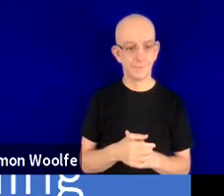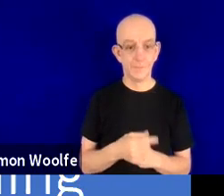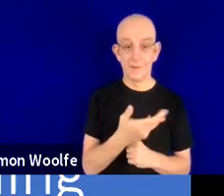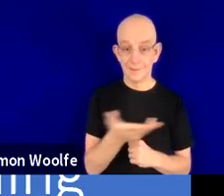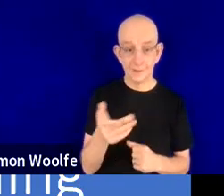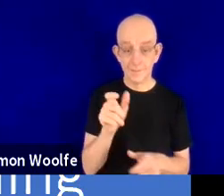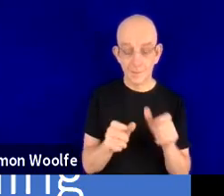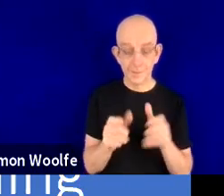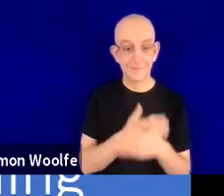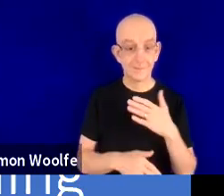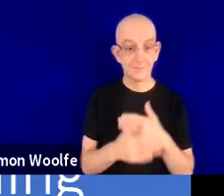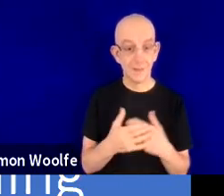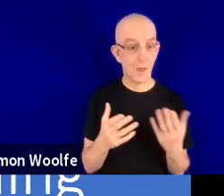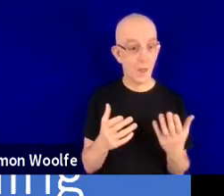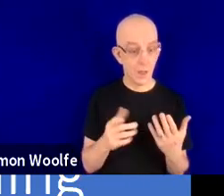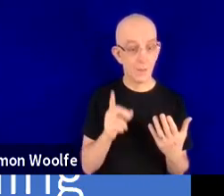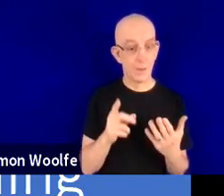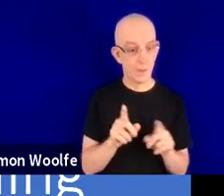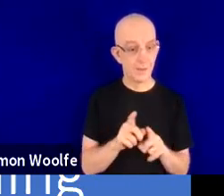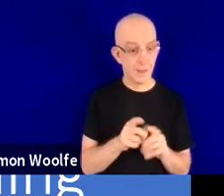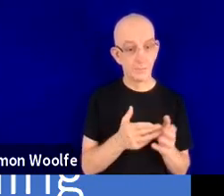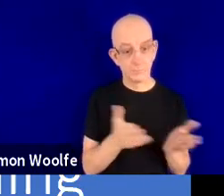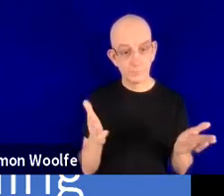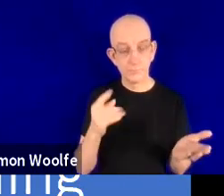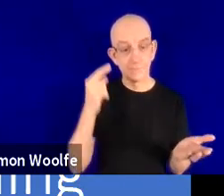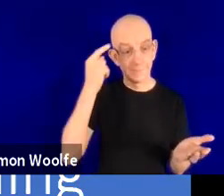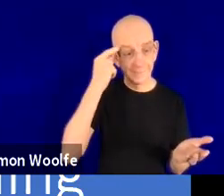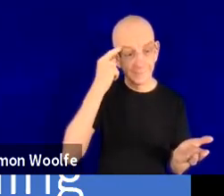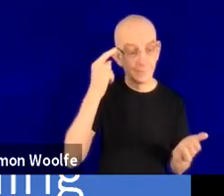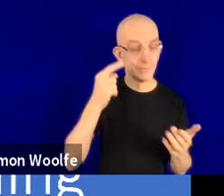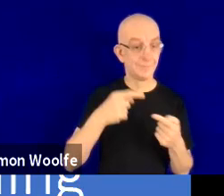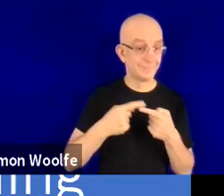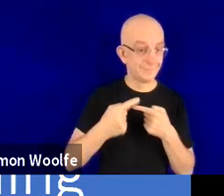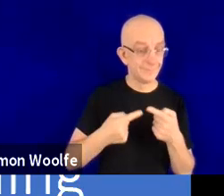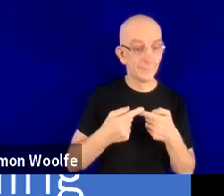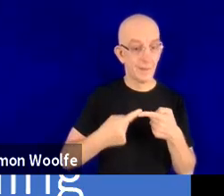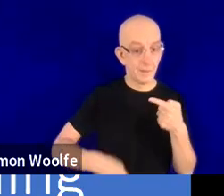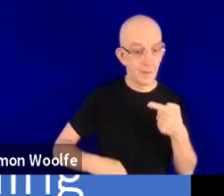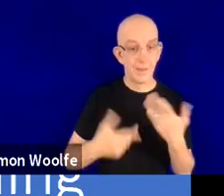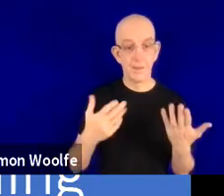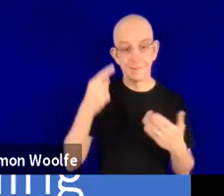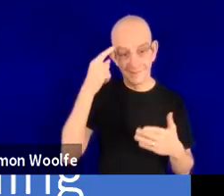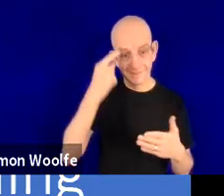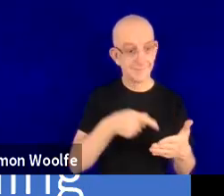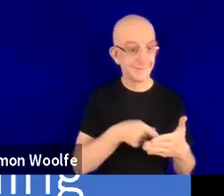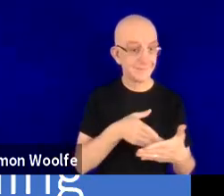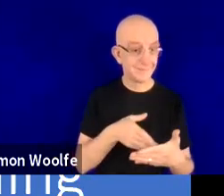And we need tools and approach that are different for children with disability, especially young children and adults